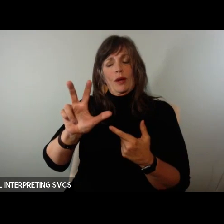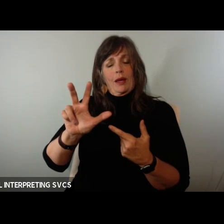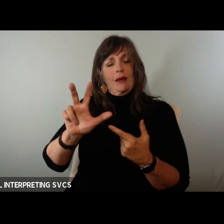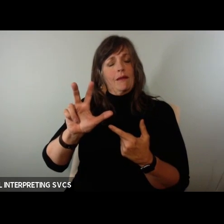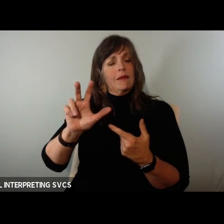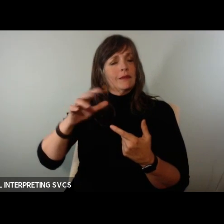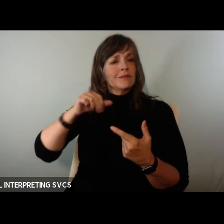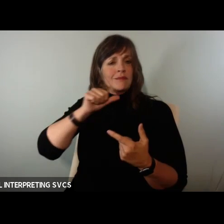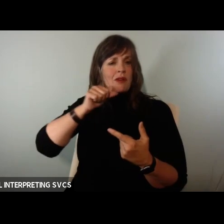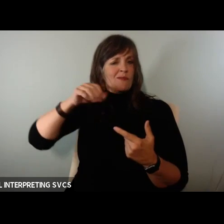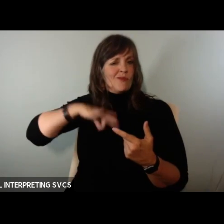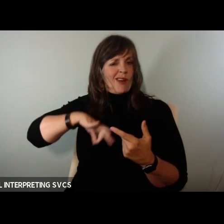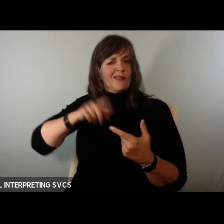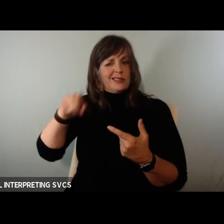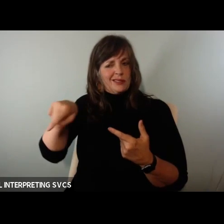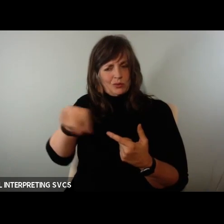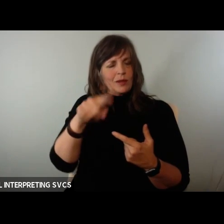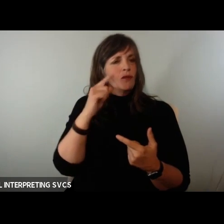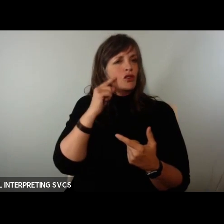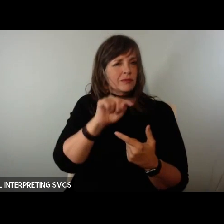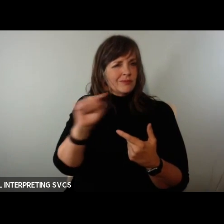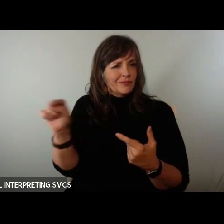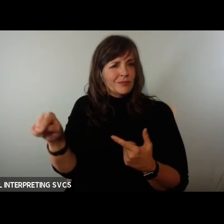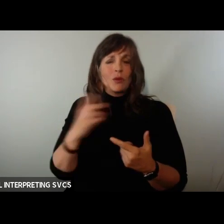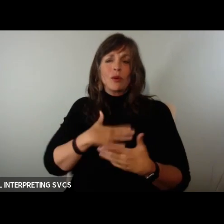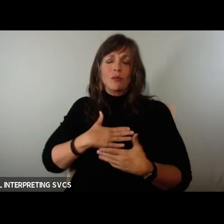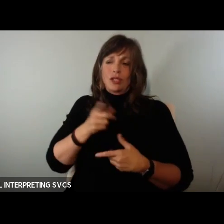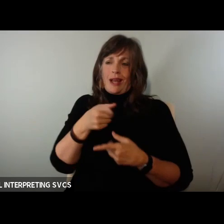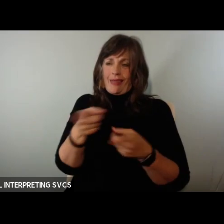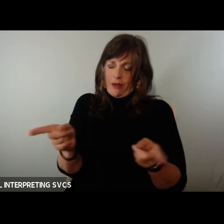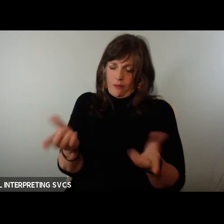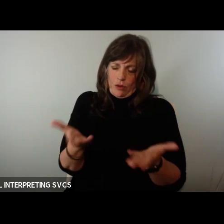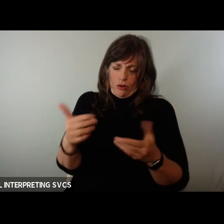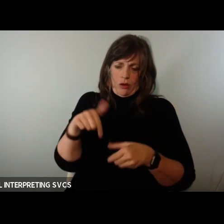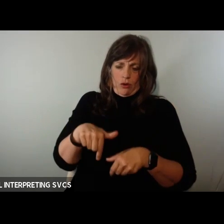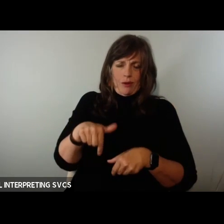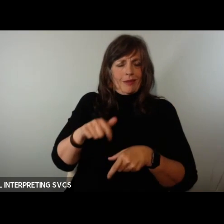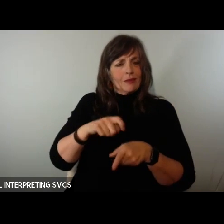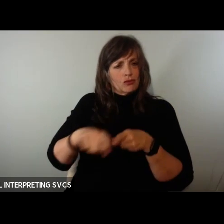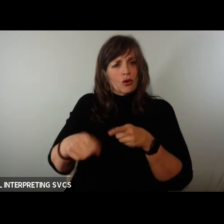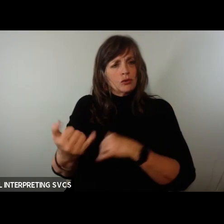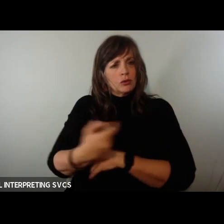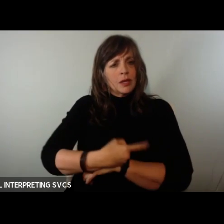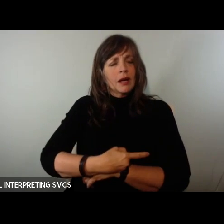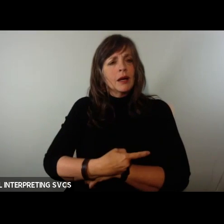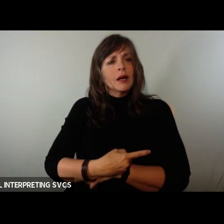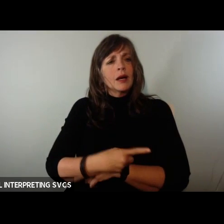Now, we wanna turn to some ideas for funding and fundraising that are more grassroots